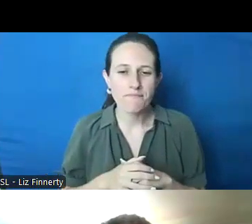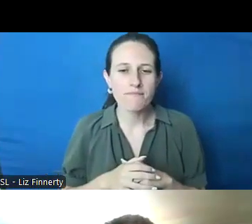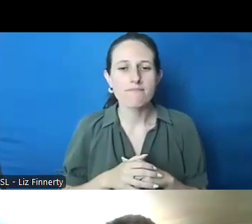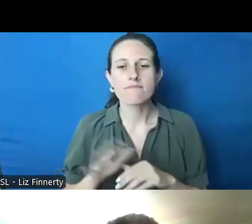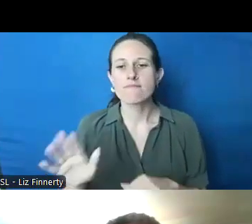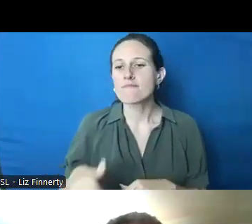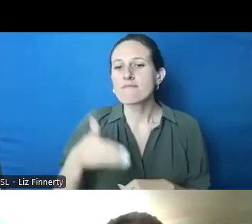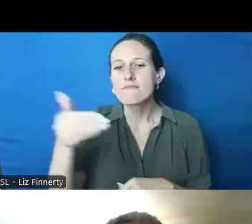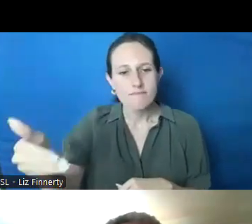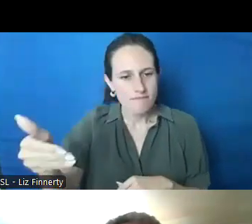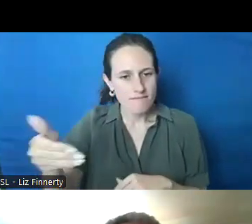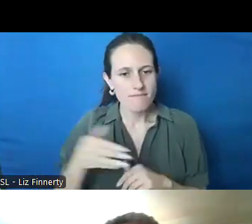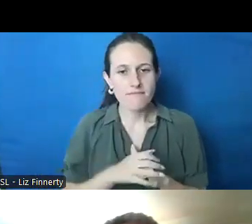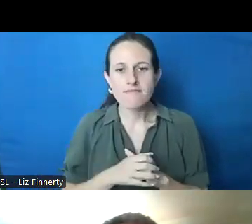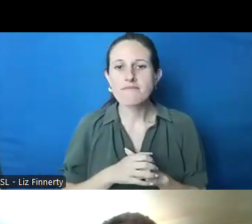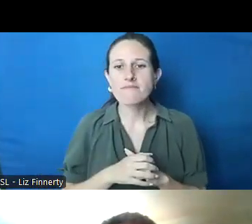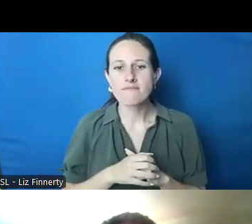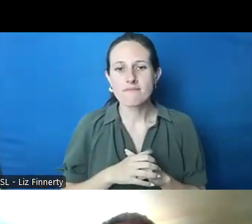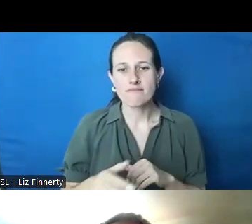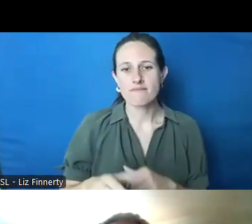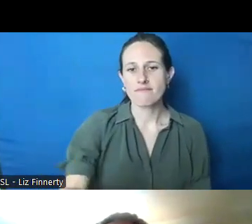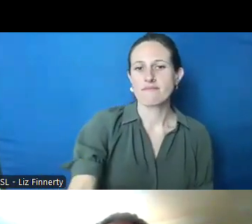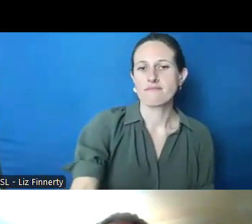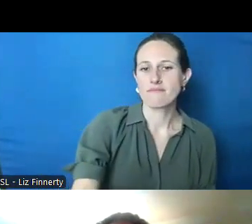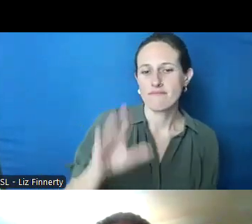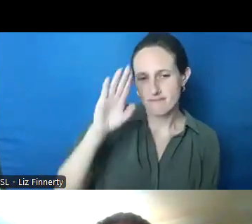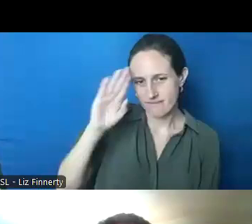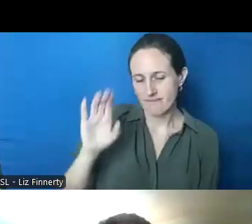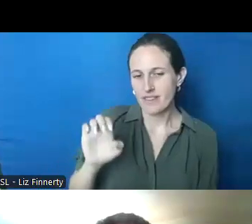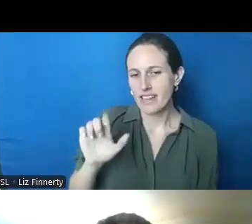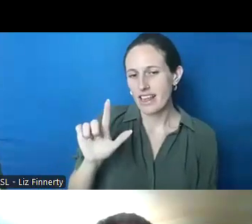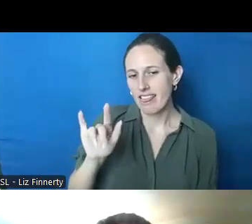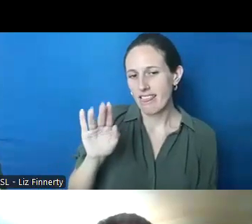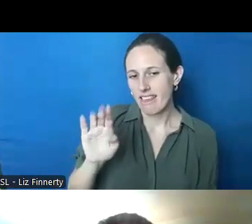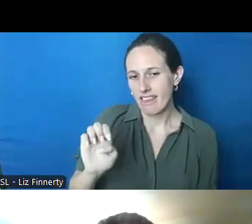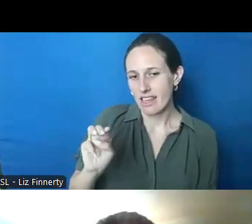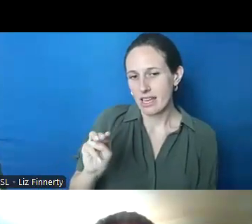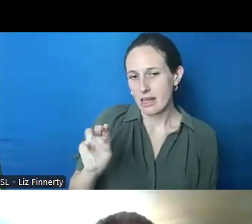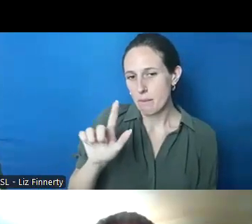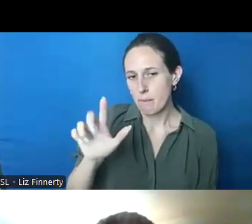to one of my panelists there. Elaine: Hi, my name is Elaine